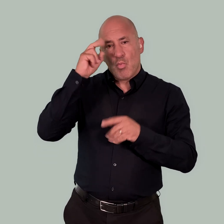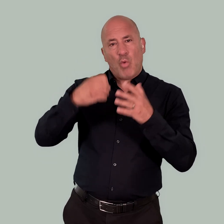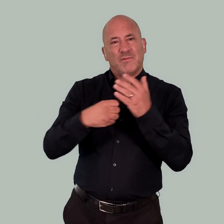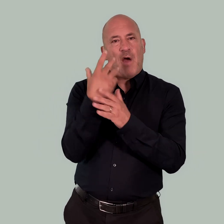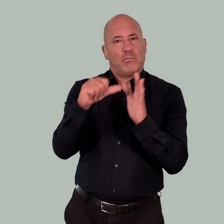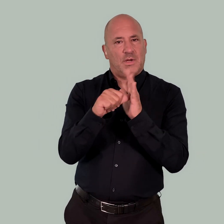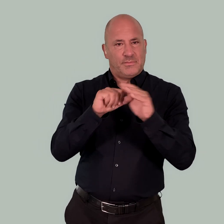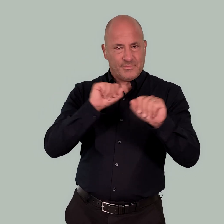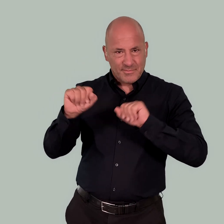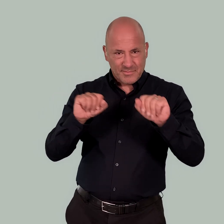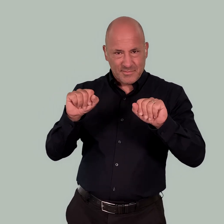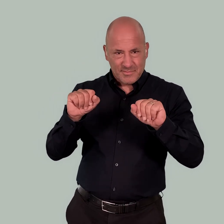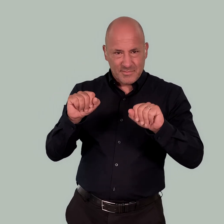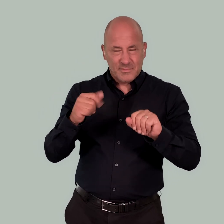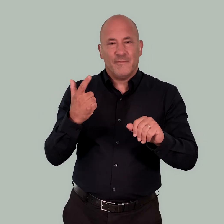and neurodevelopmental conditions,